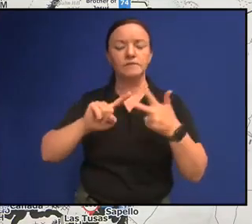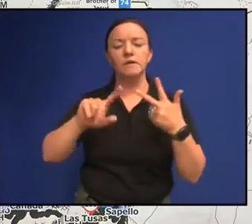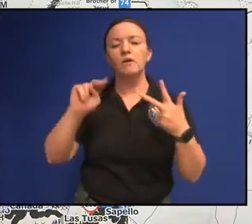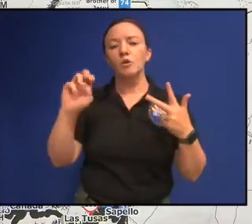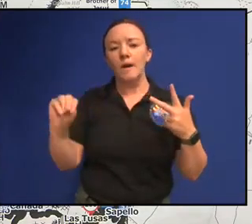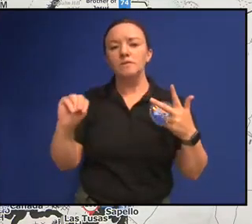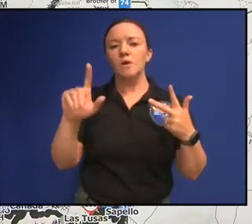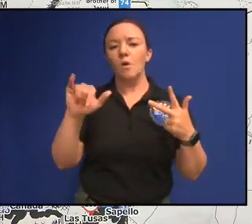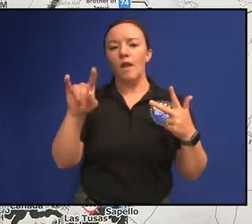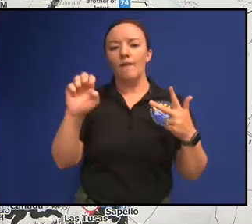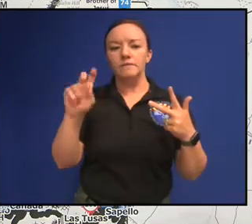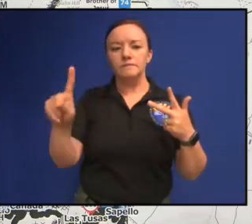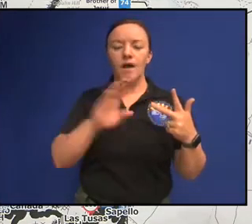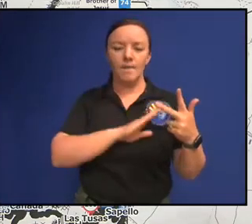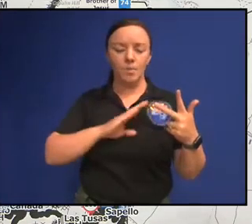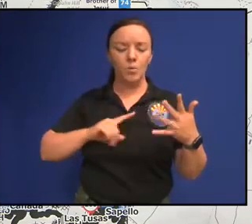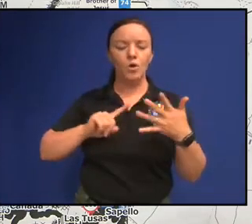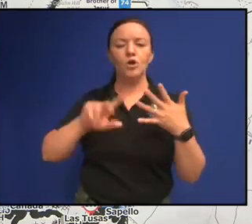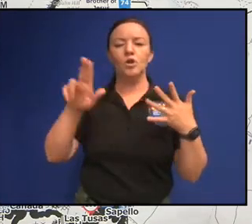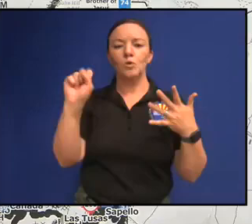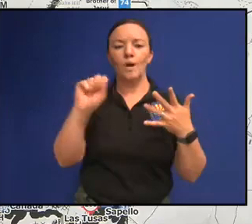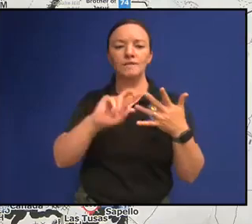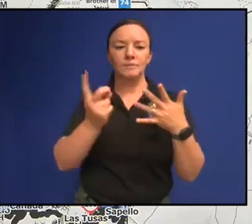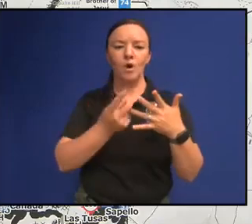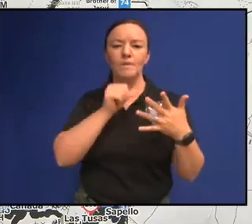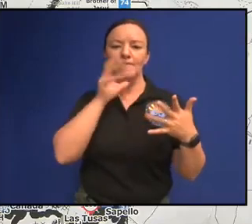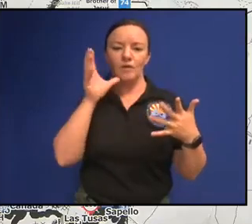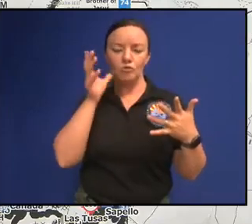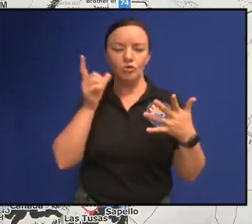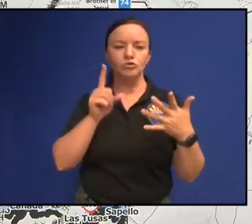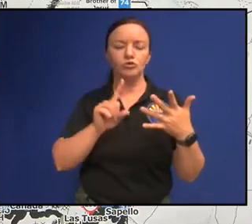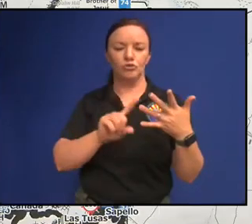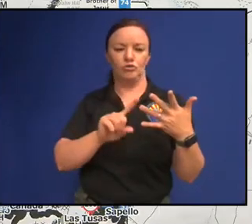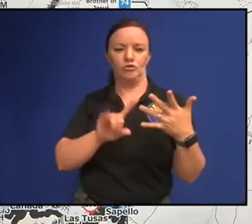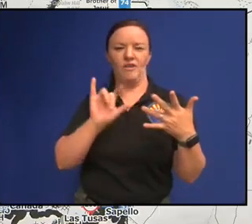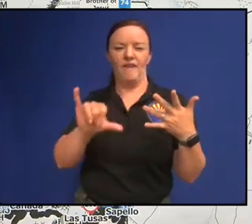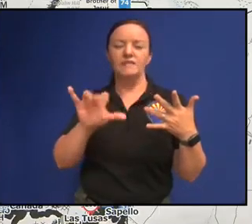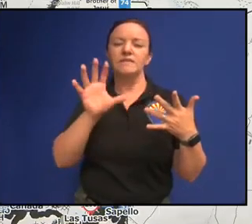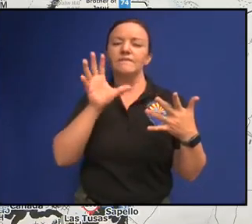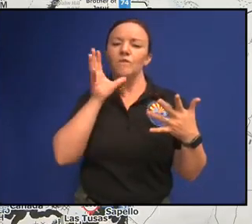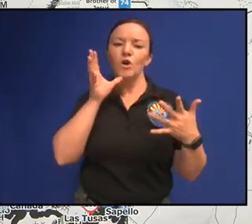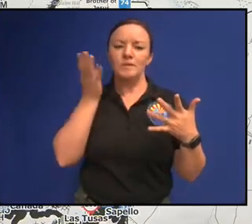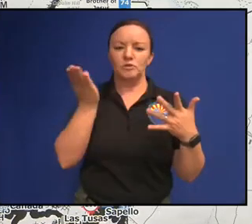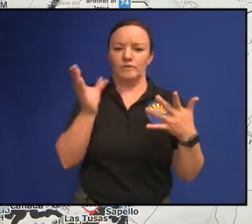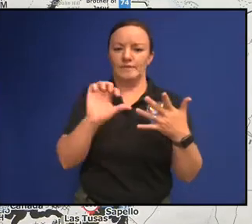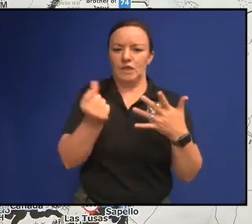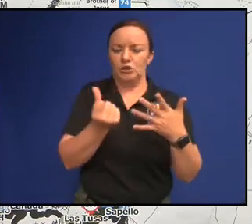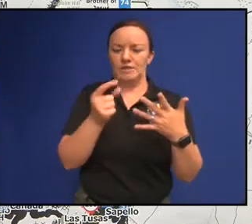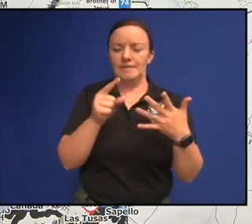AGRICULTURE, THE FORMING SERVICE AGENCY, AS WELL AS NATURAL RESOURCE CONSERVATION SERVICE WILL BE IN